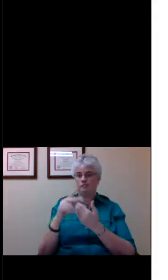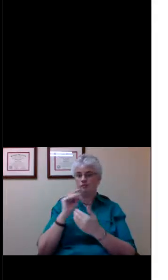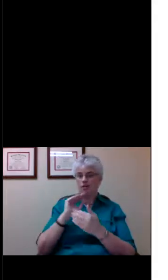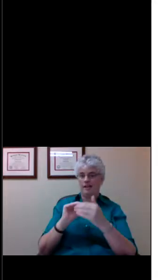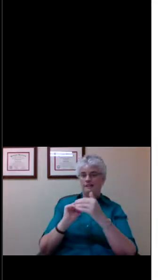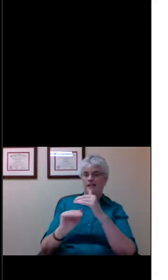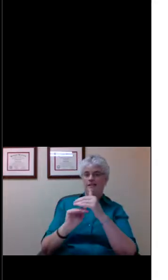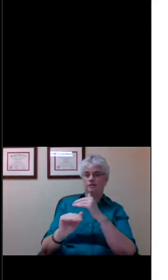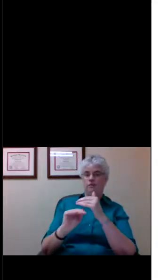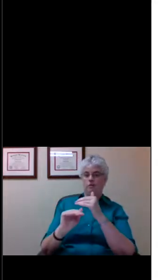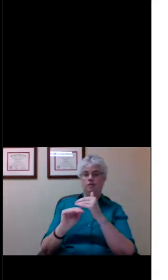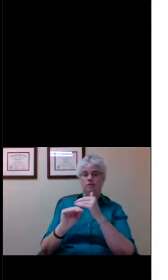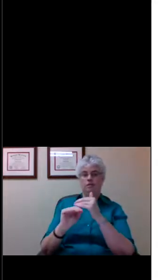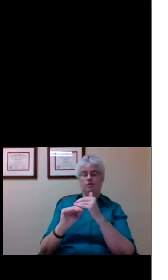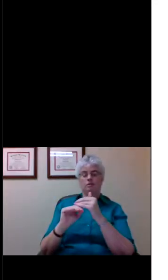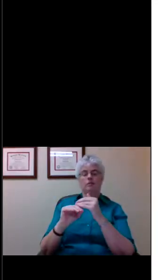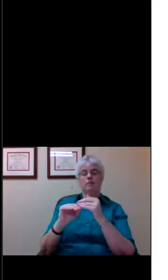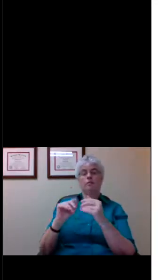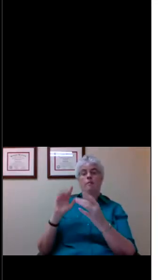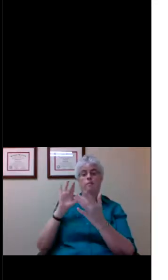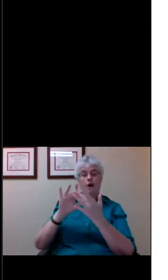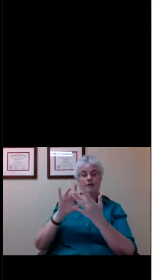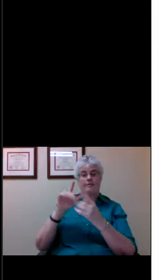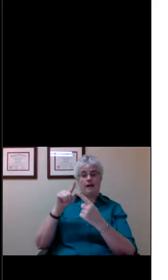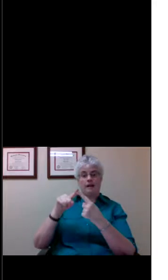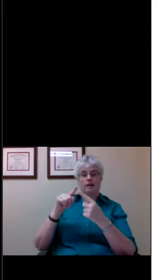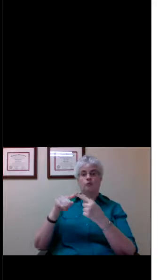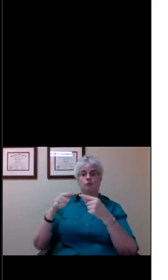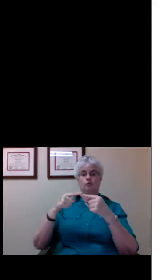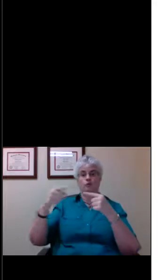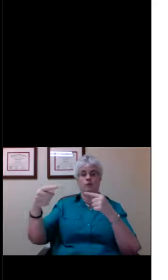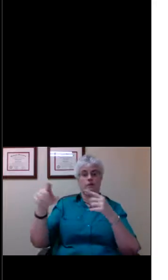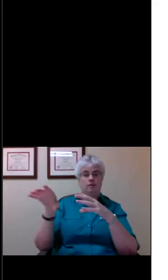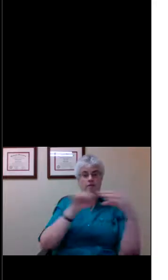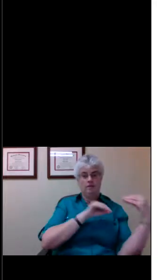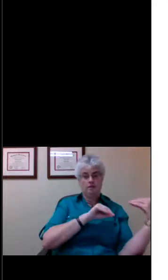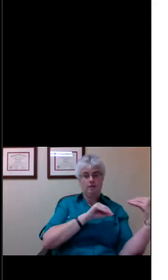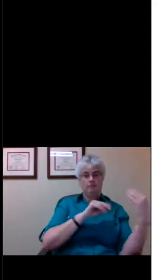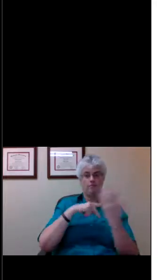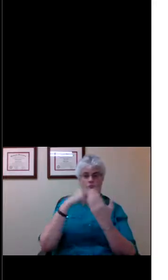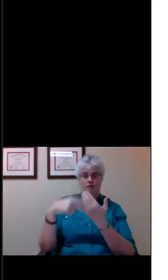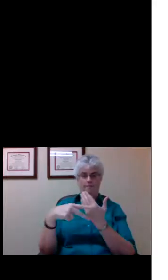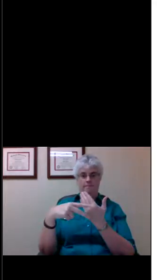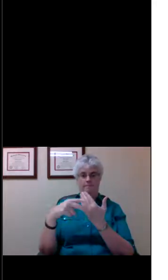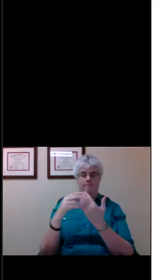that those programs were accessible from point of contact till the point that